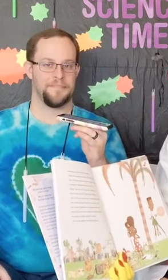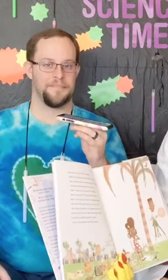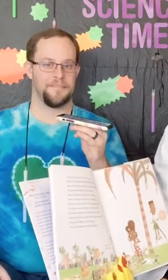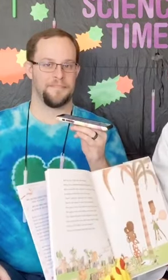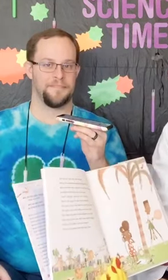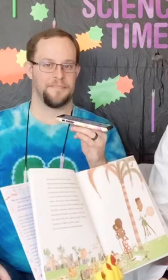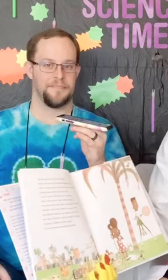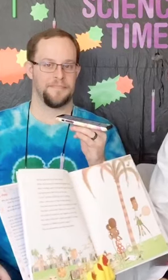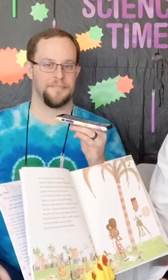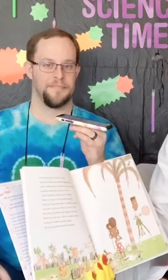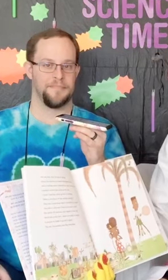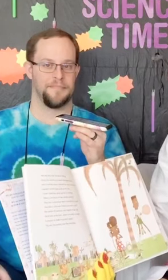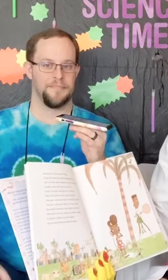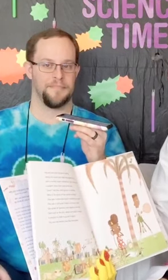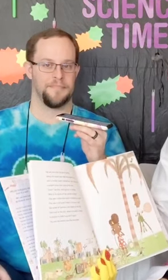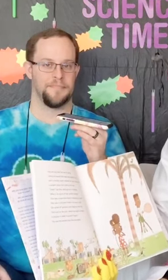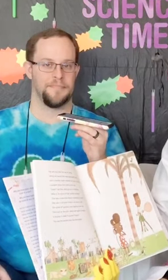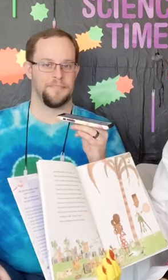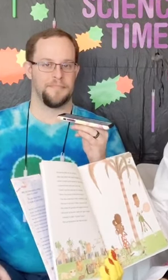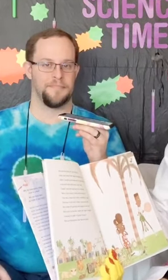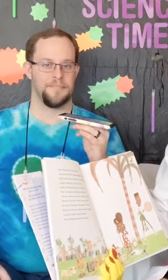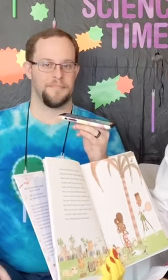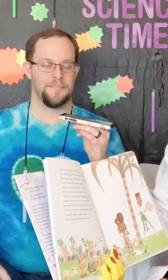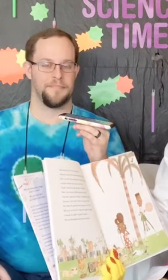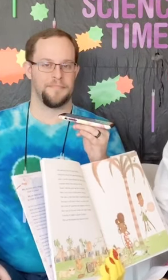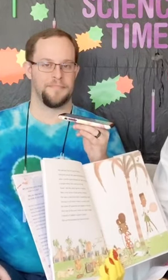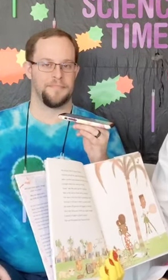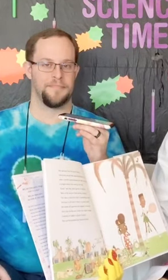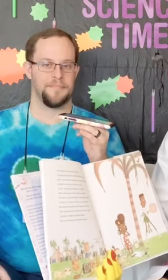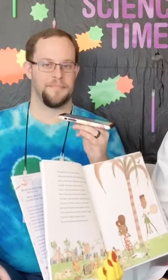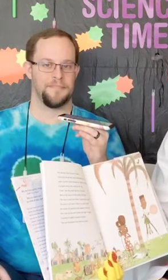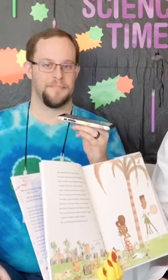to smell? And does it still stink if there's no